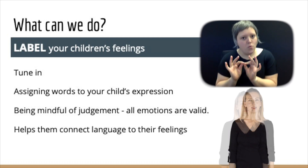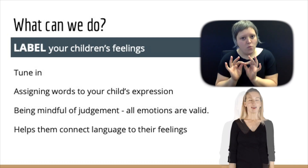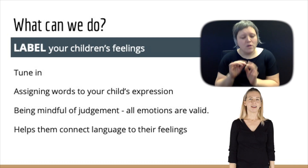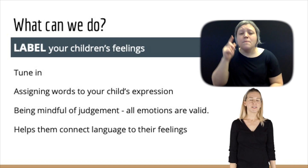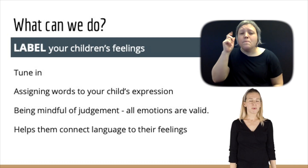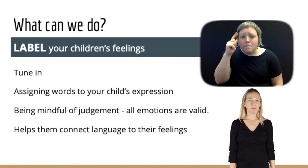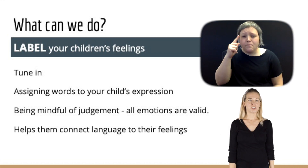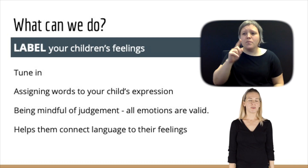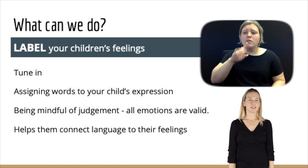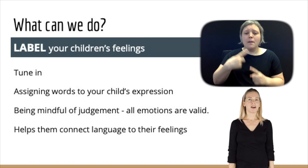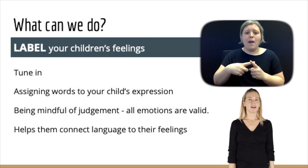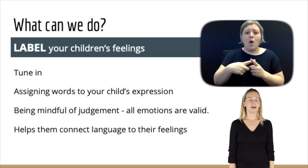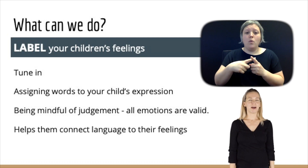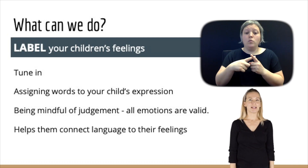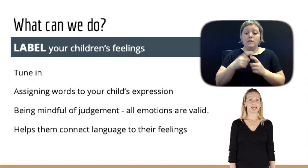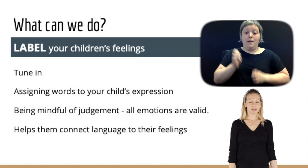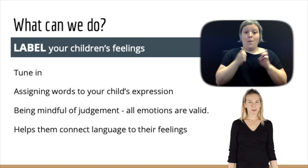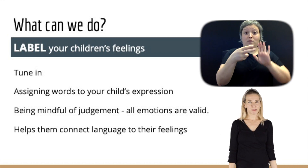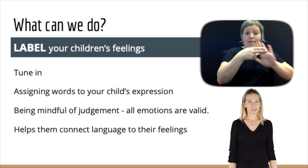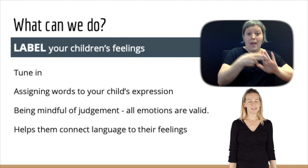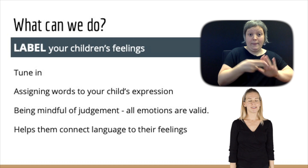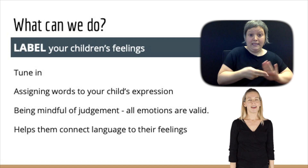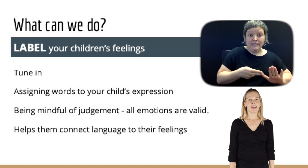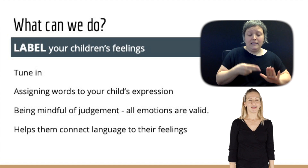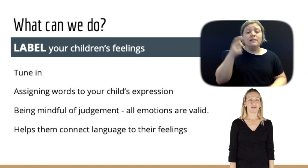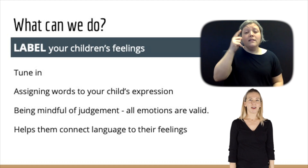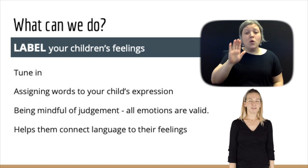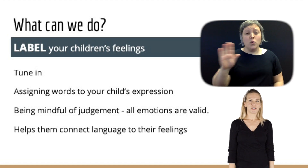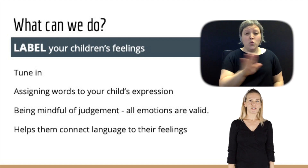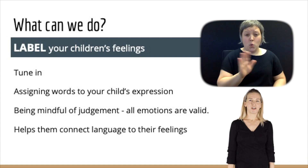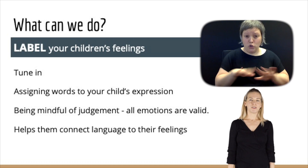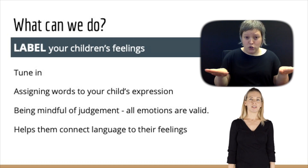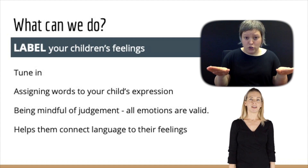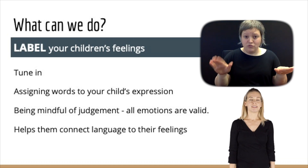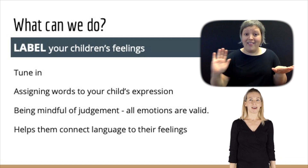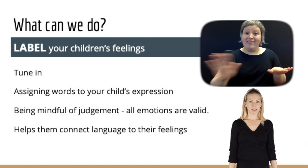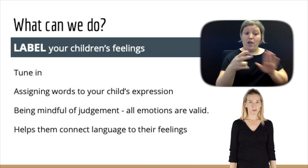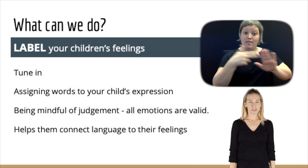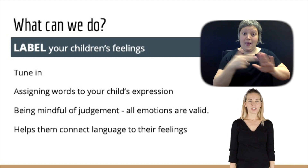I did want to mention, we're talking about labeling emotions and a lot of your children are using sign language.